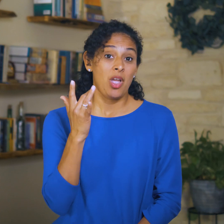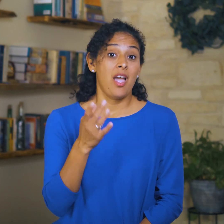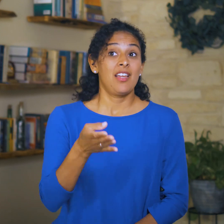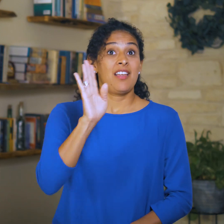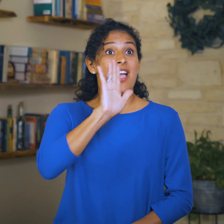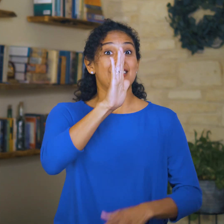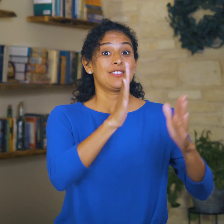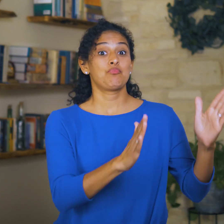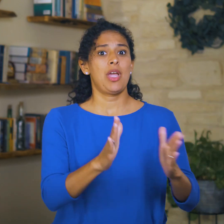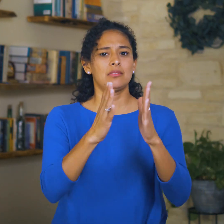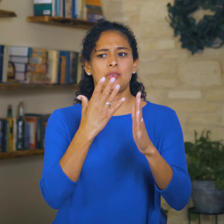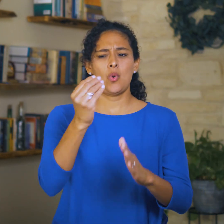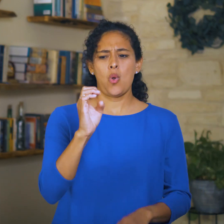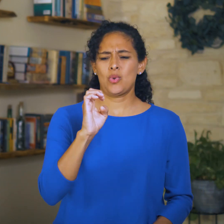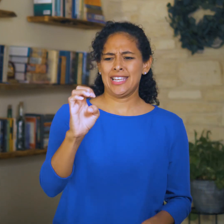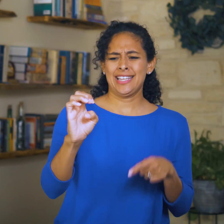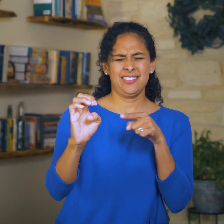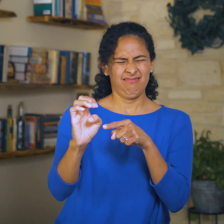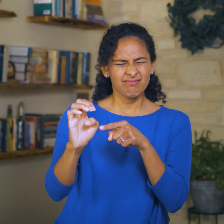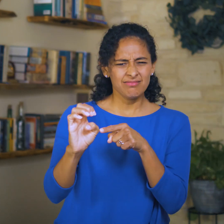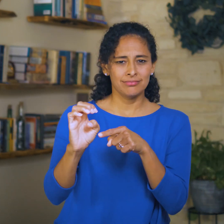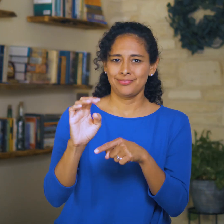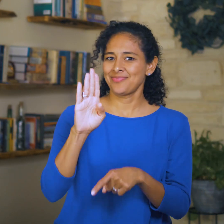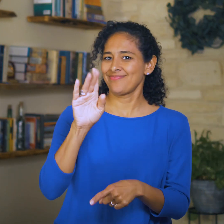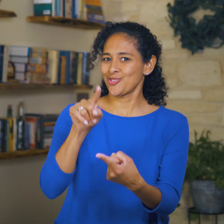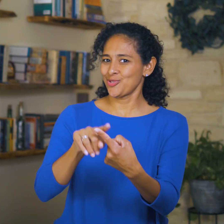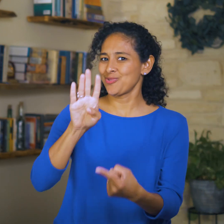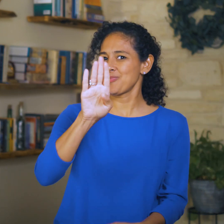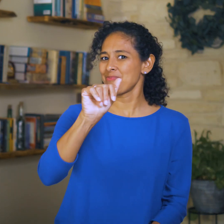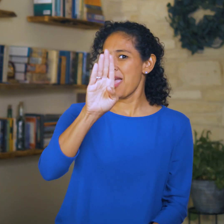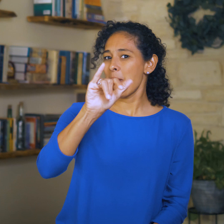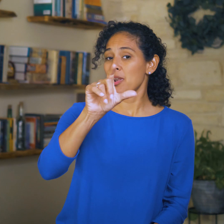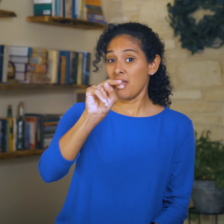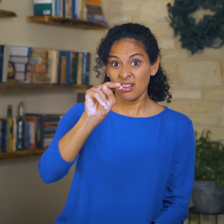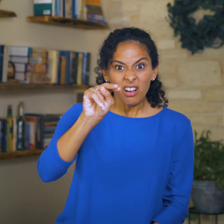Because then the presence of God heads east—toward Babylon.